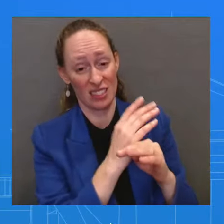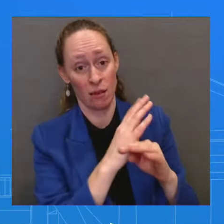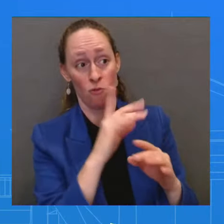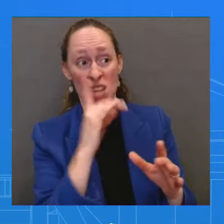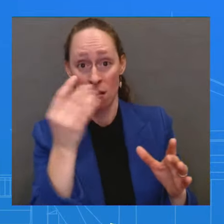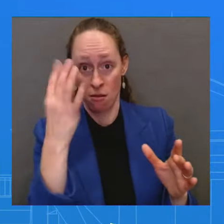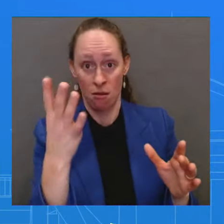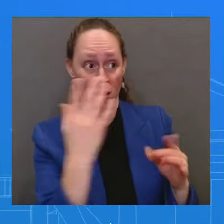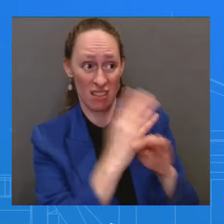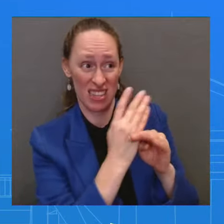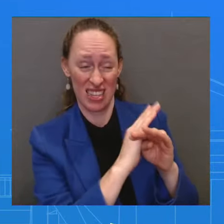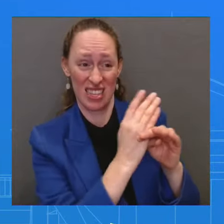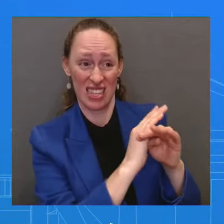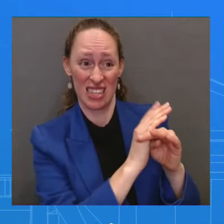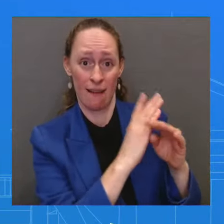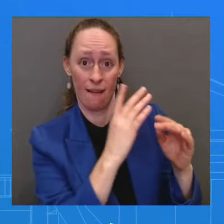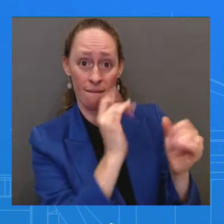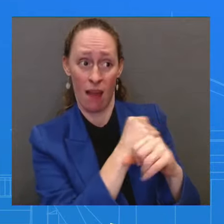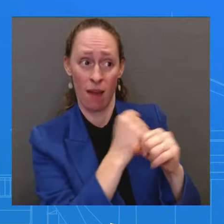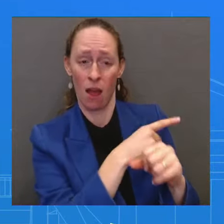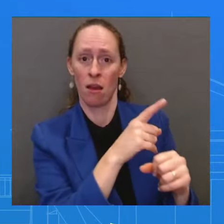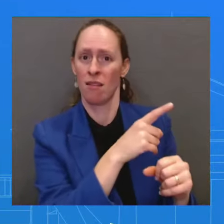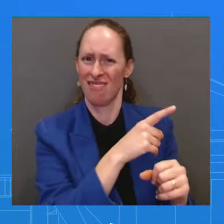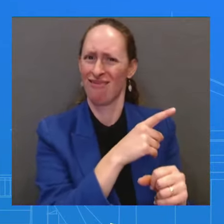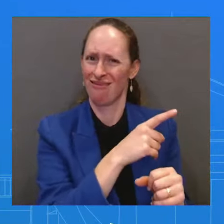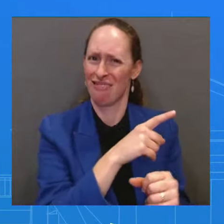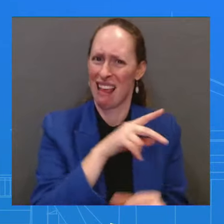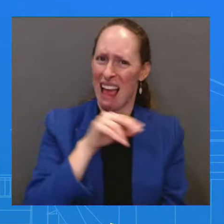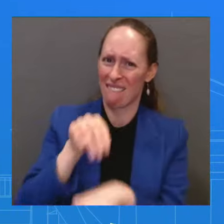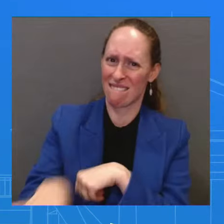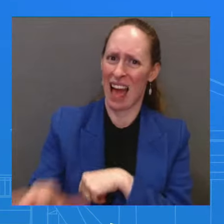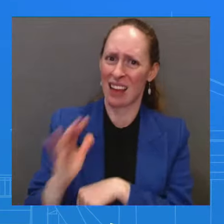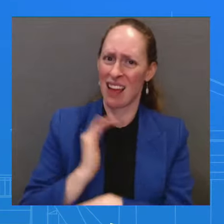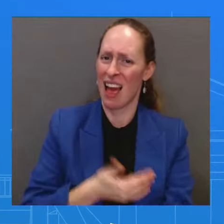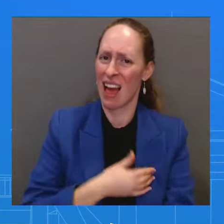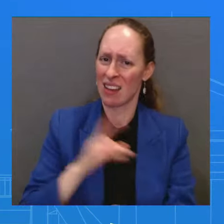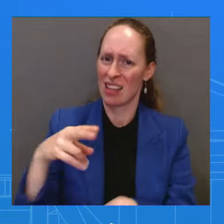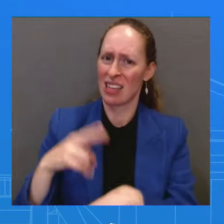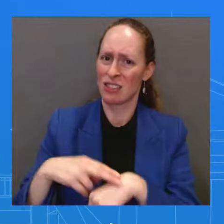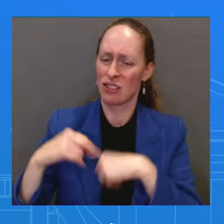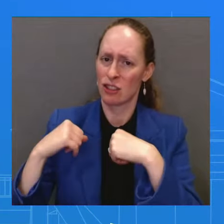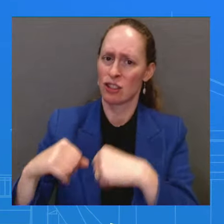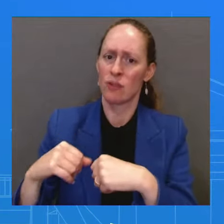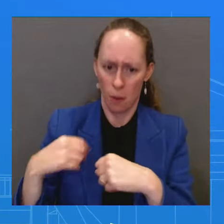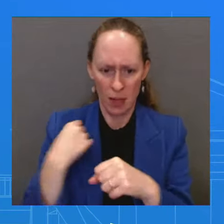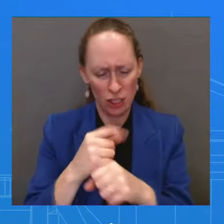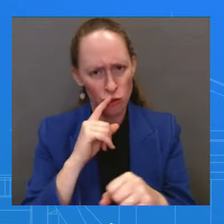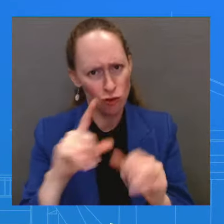he's always going to continue to make that very clear. We've heard that from the National Security Advisor, Jake Sullivan, when he was here recently.